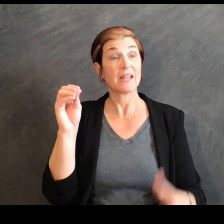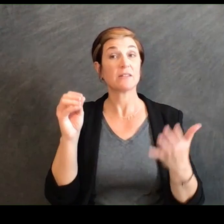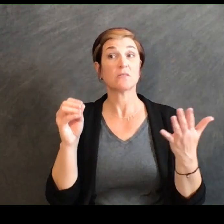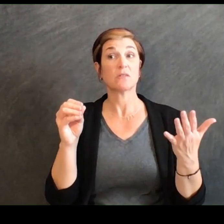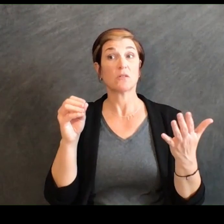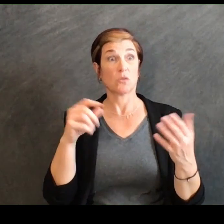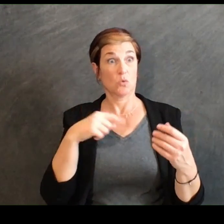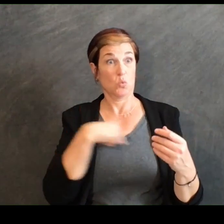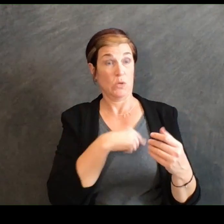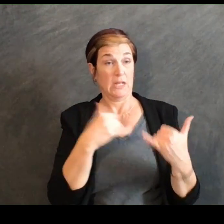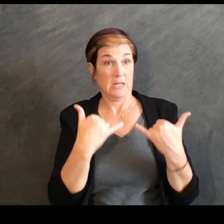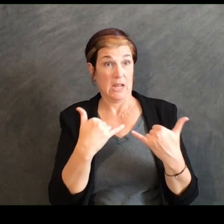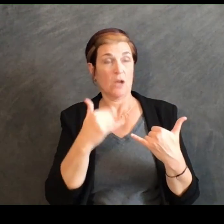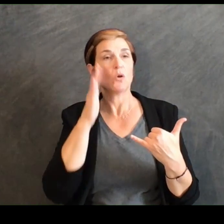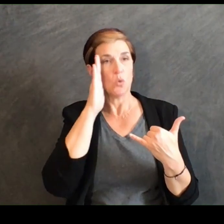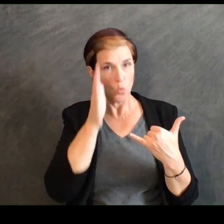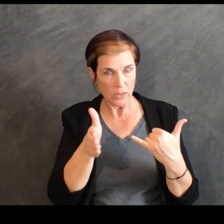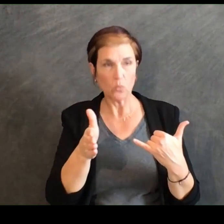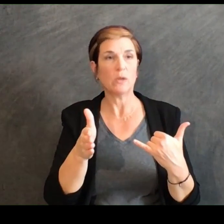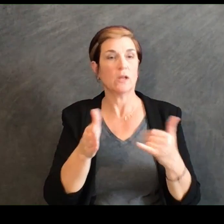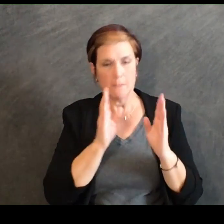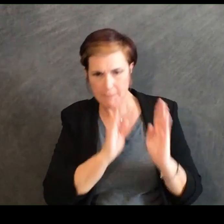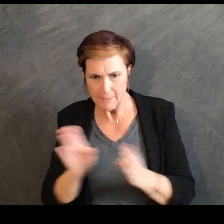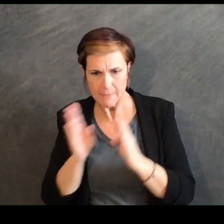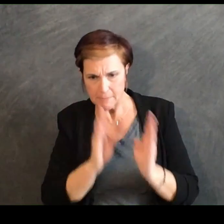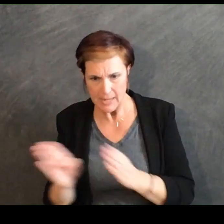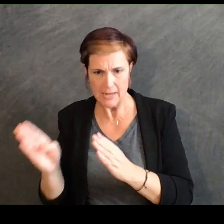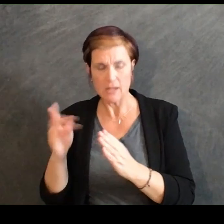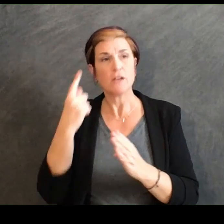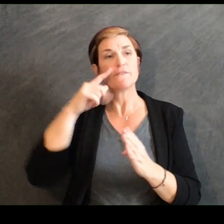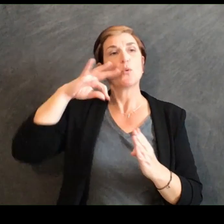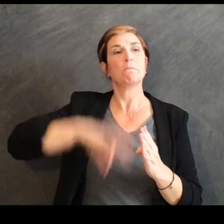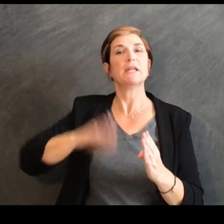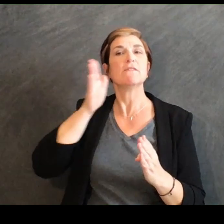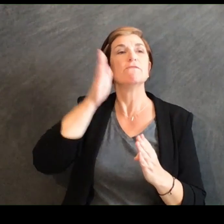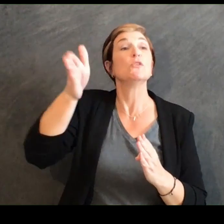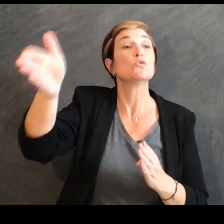indelible print for the future in case something like this happens again but it